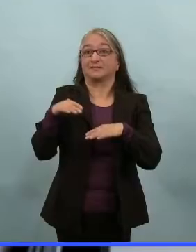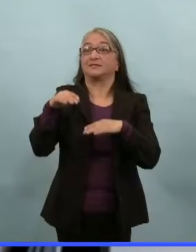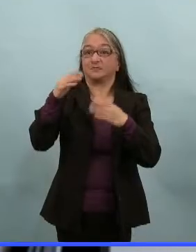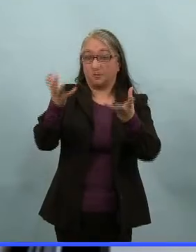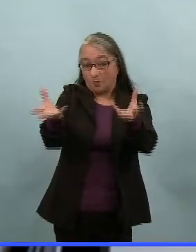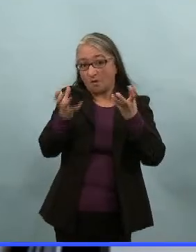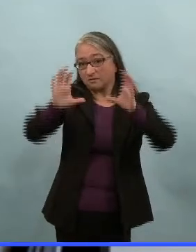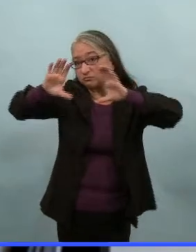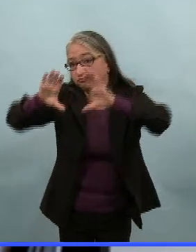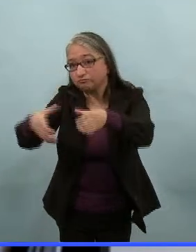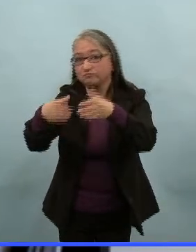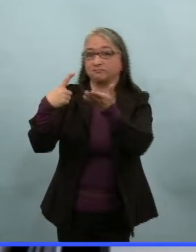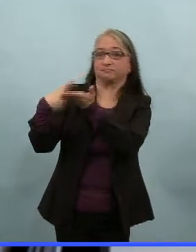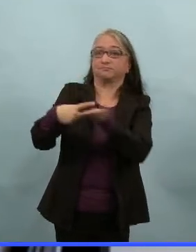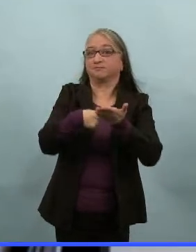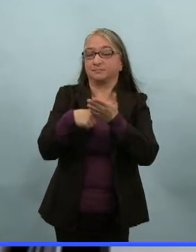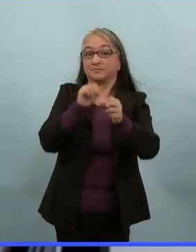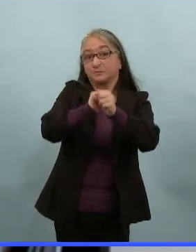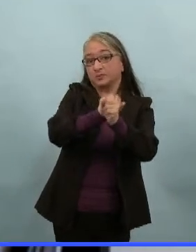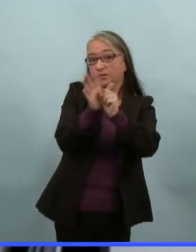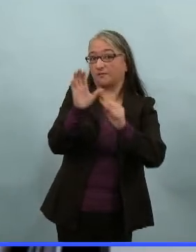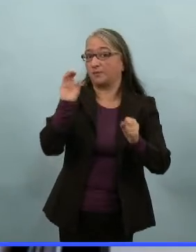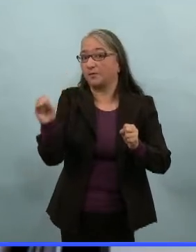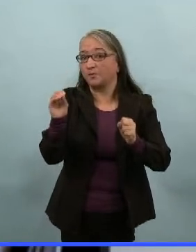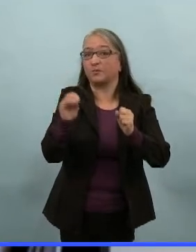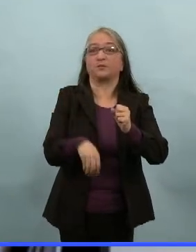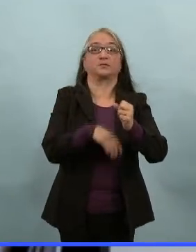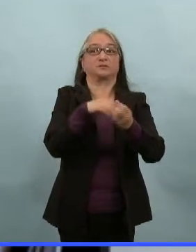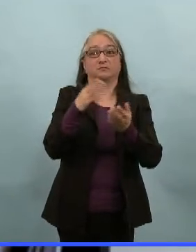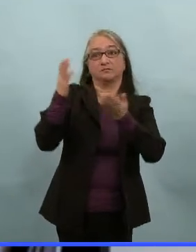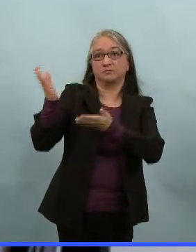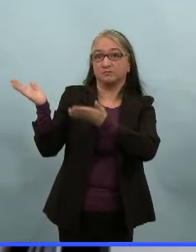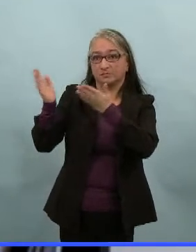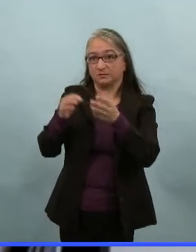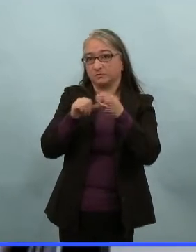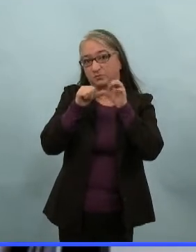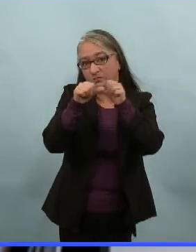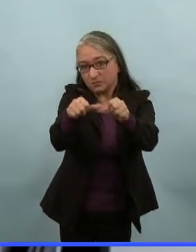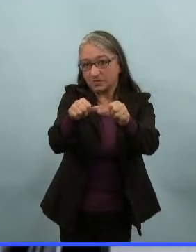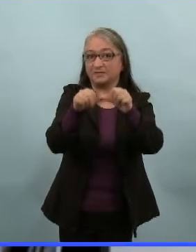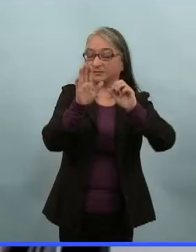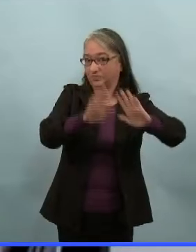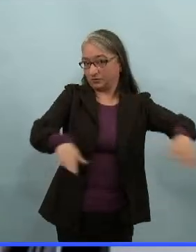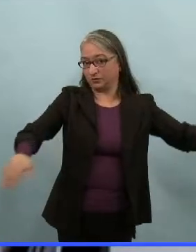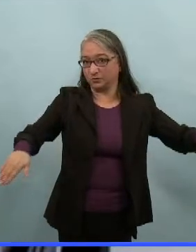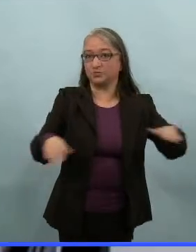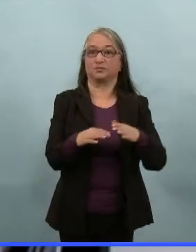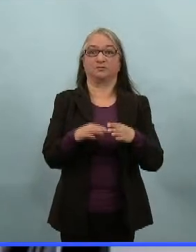what we're seeing in hospitalizations for children and make sure that the benefit of weighting